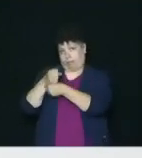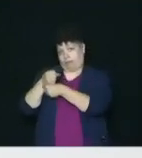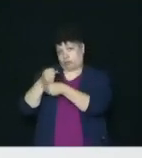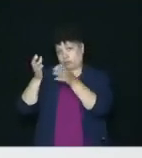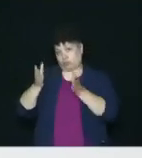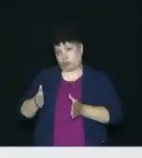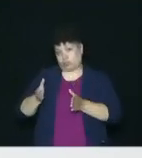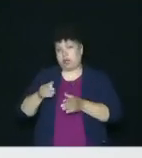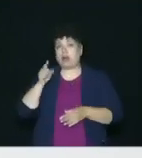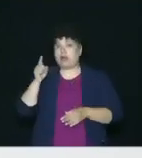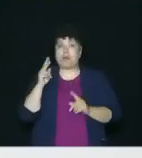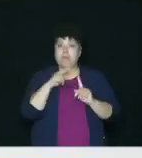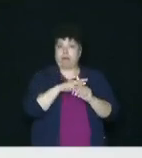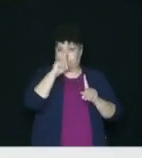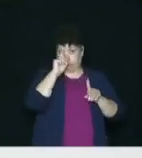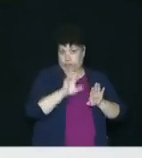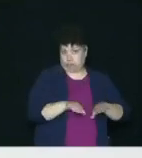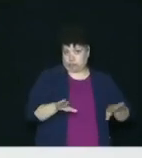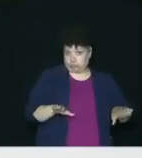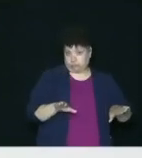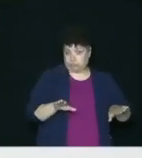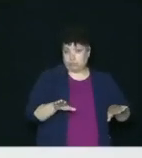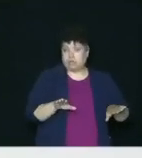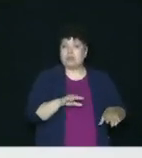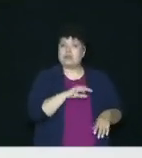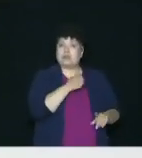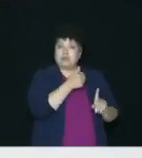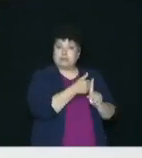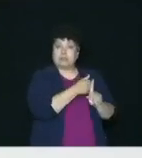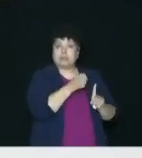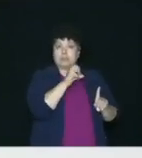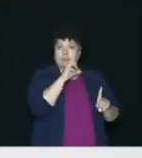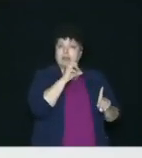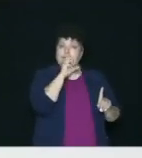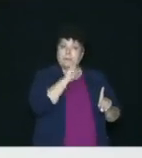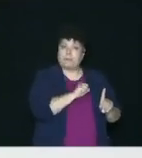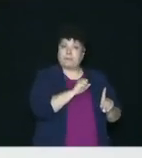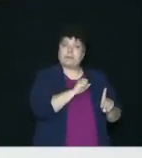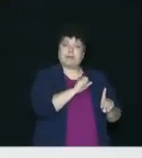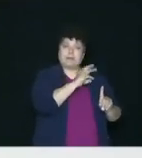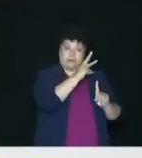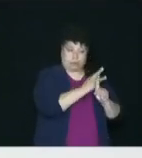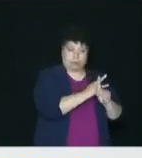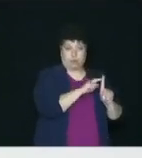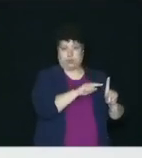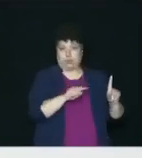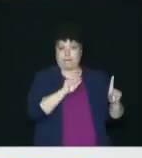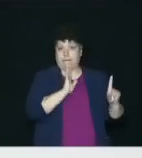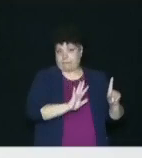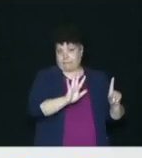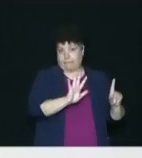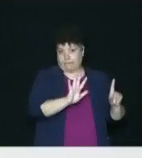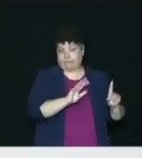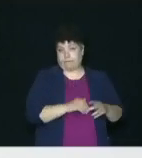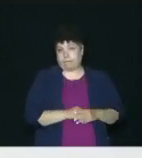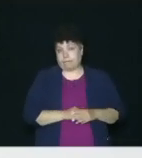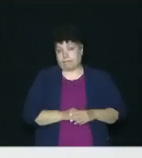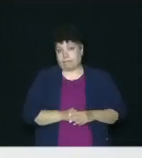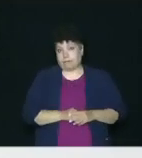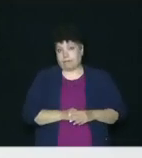ABOUT MODERNA'S VACCINE.